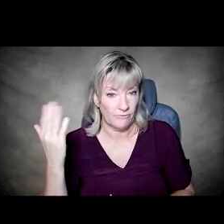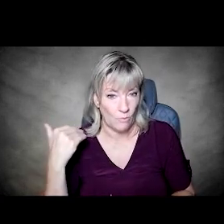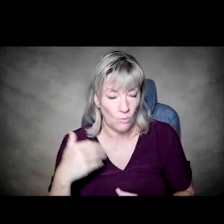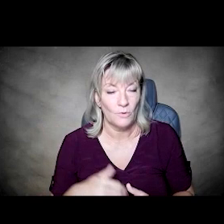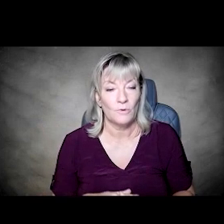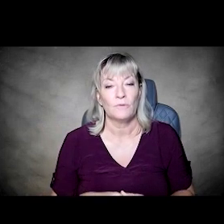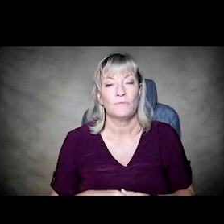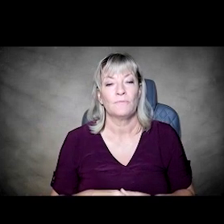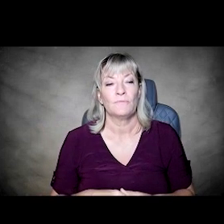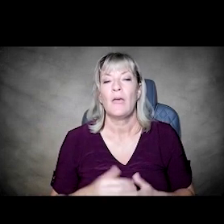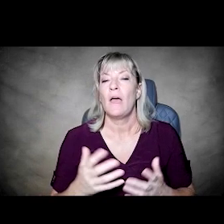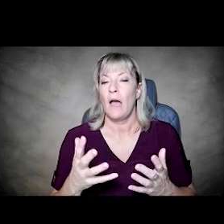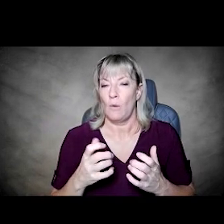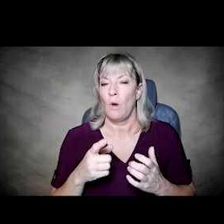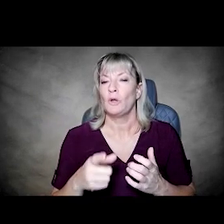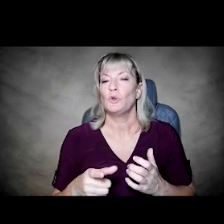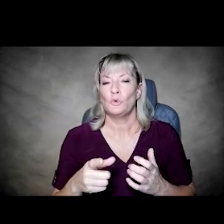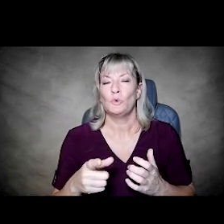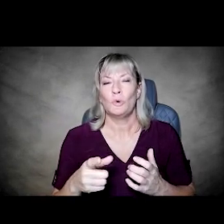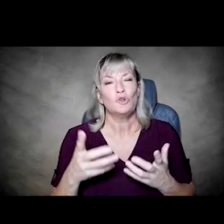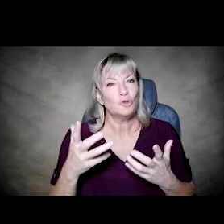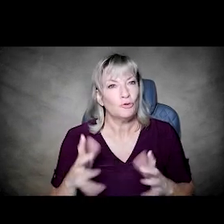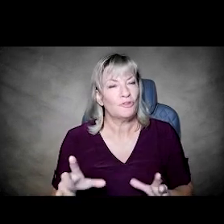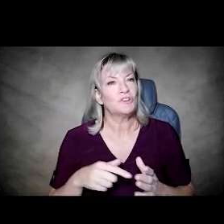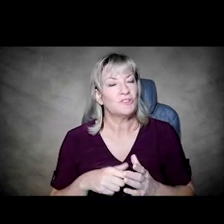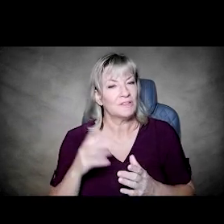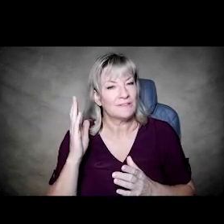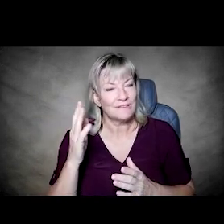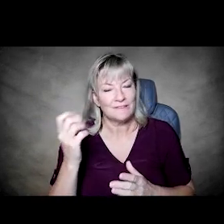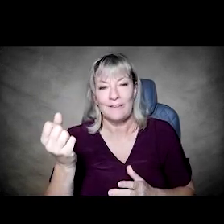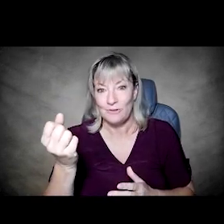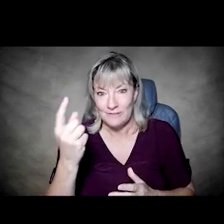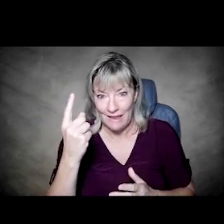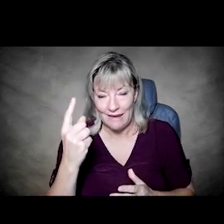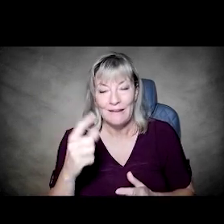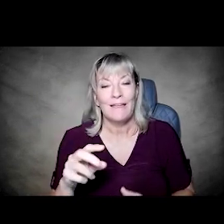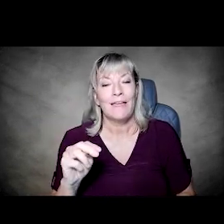I want you to leave this session knowing that the NCRTM can be your trusted